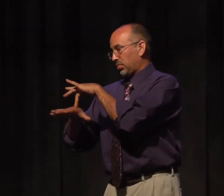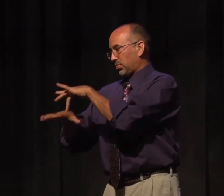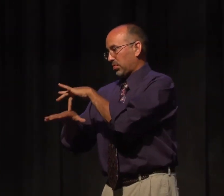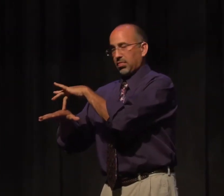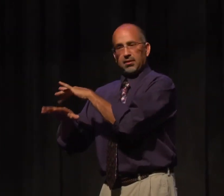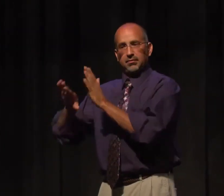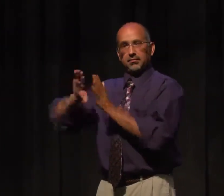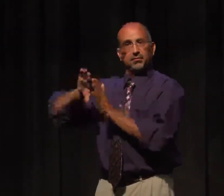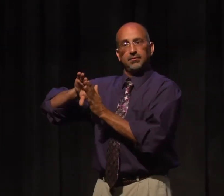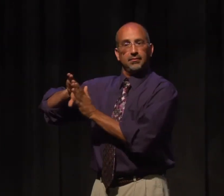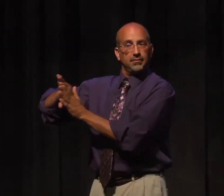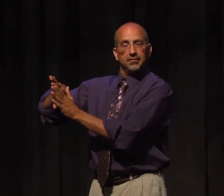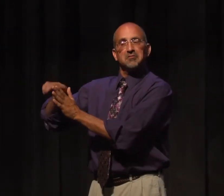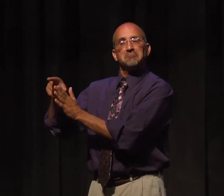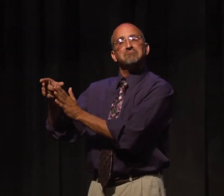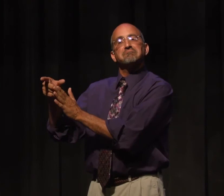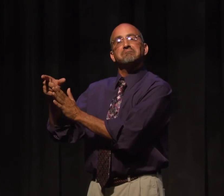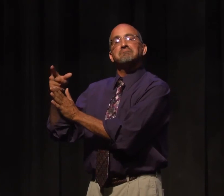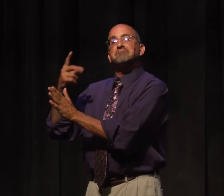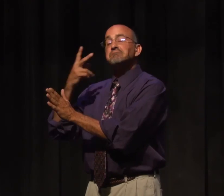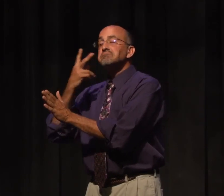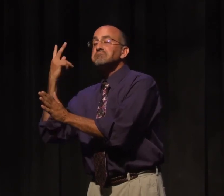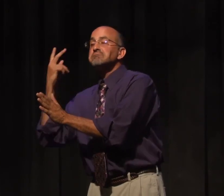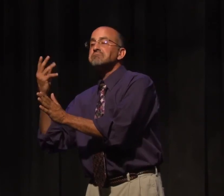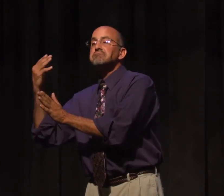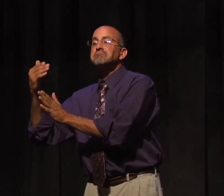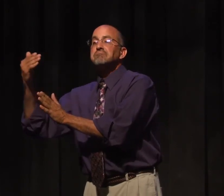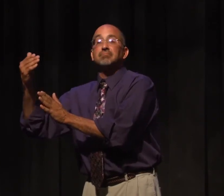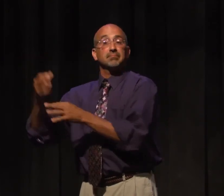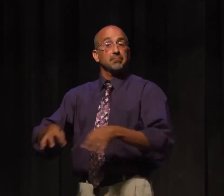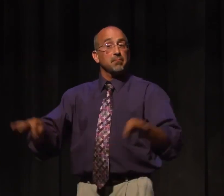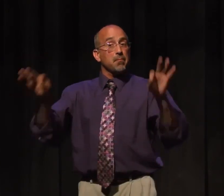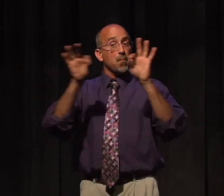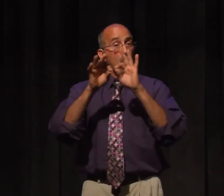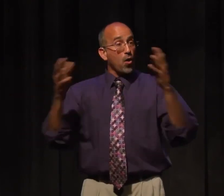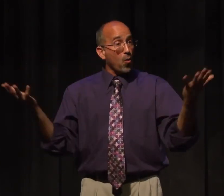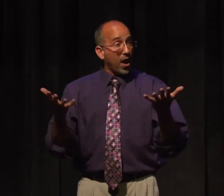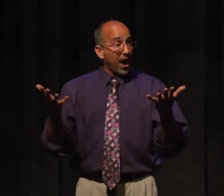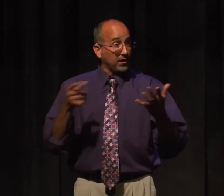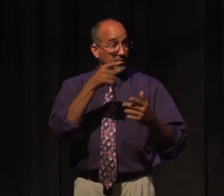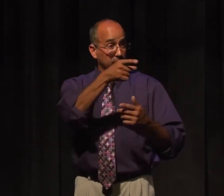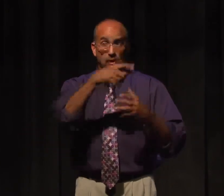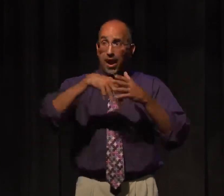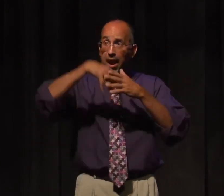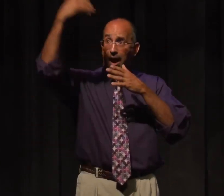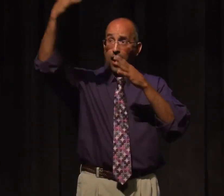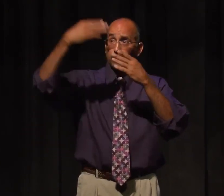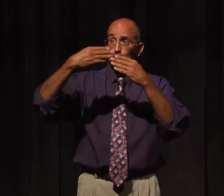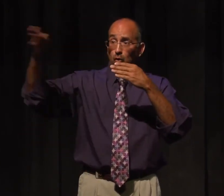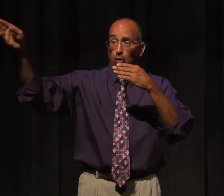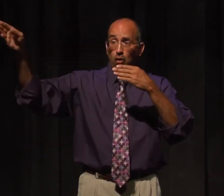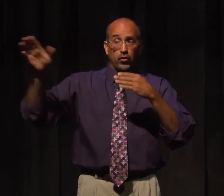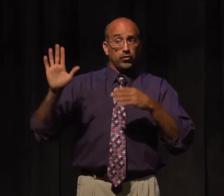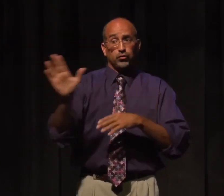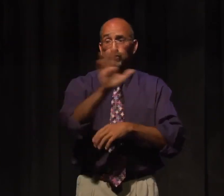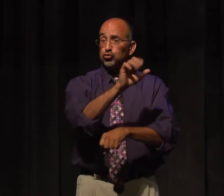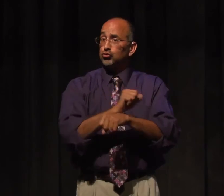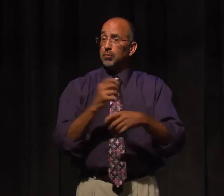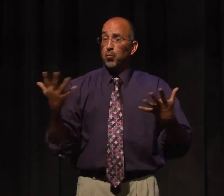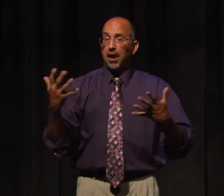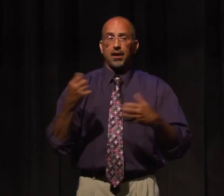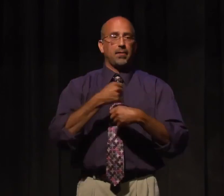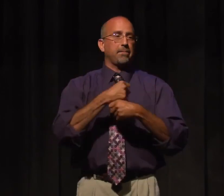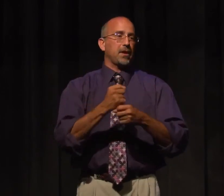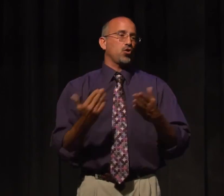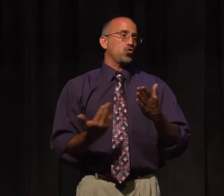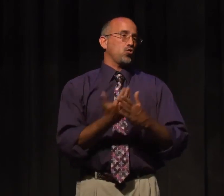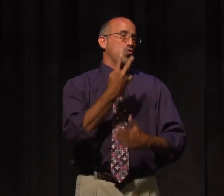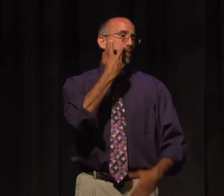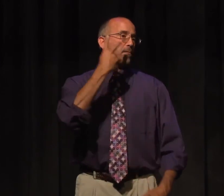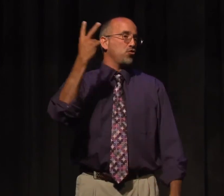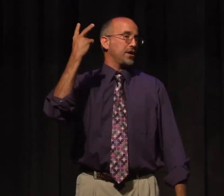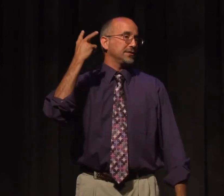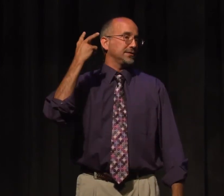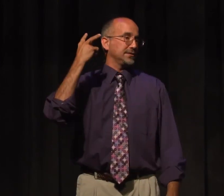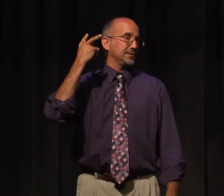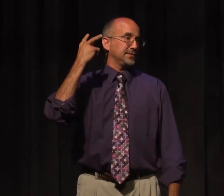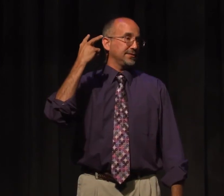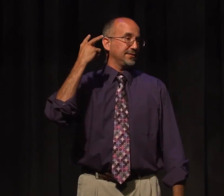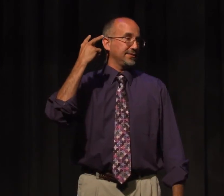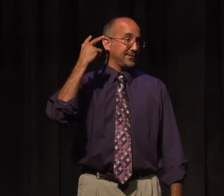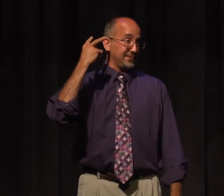If we obsess on the past memories, we can look back time to time but what we should focus on is opening the door and making new memories.